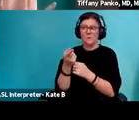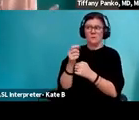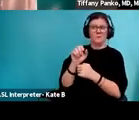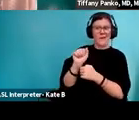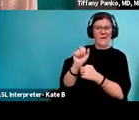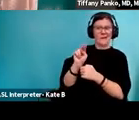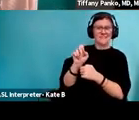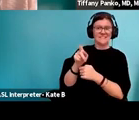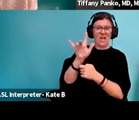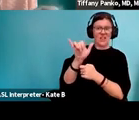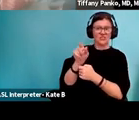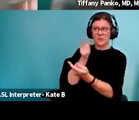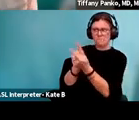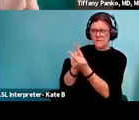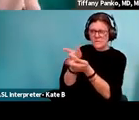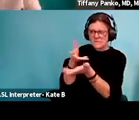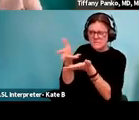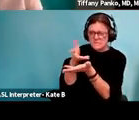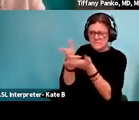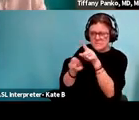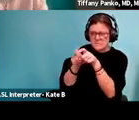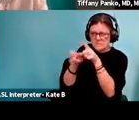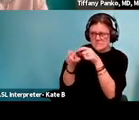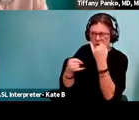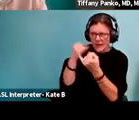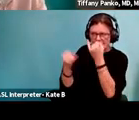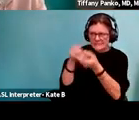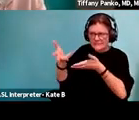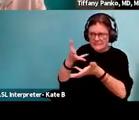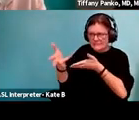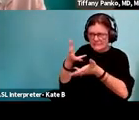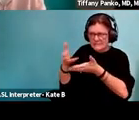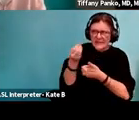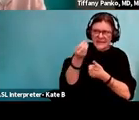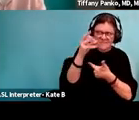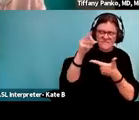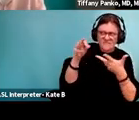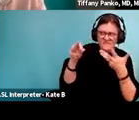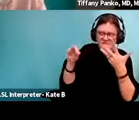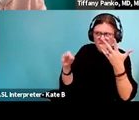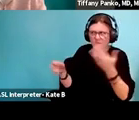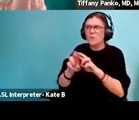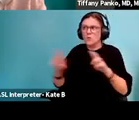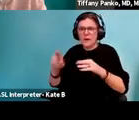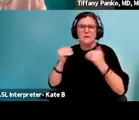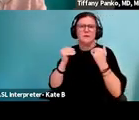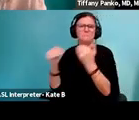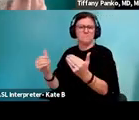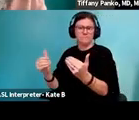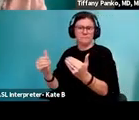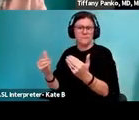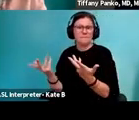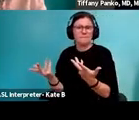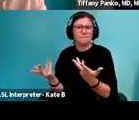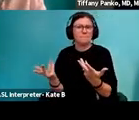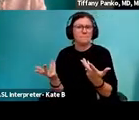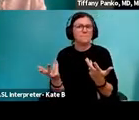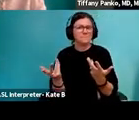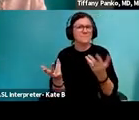consultation also very much before anticipating those situations. So I think that the preparation